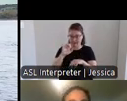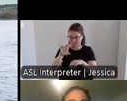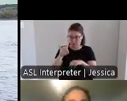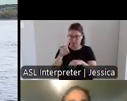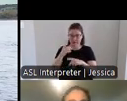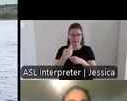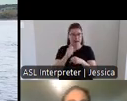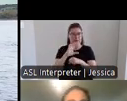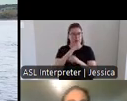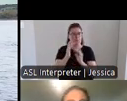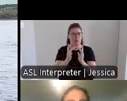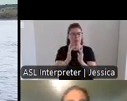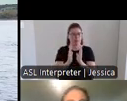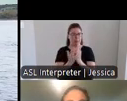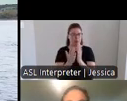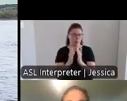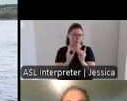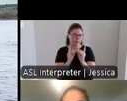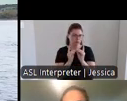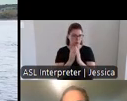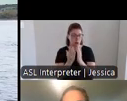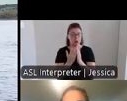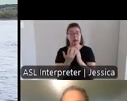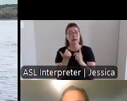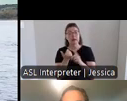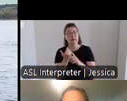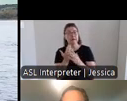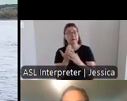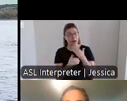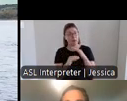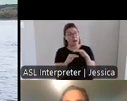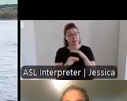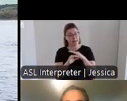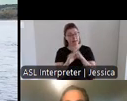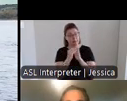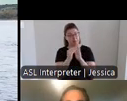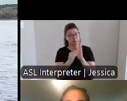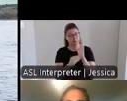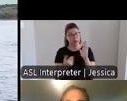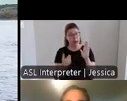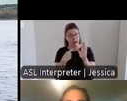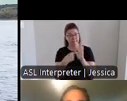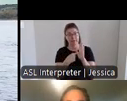And Manifold does have some accessibility documentation. So I'm back on a Manifold web page.